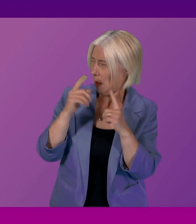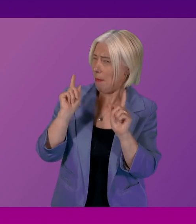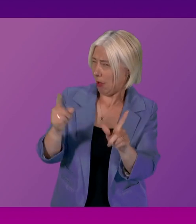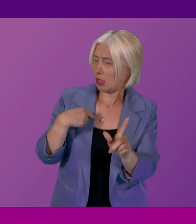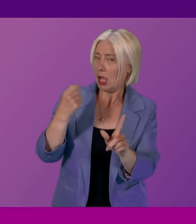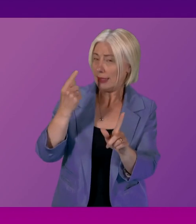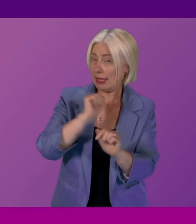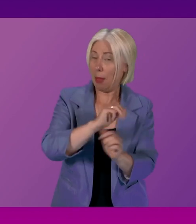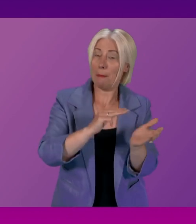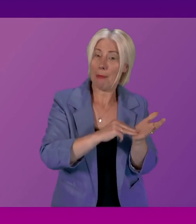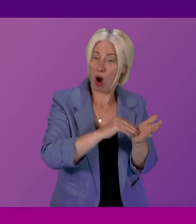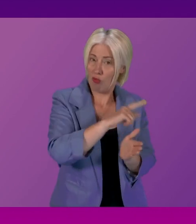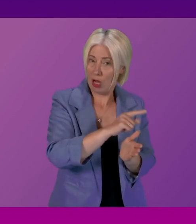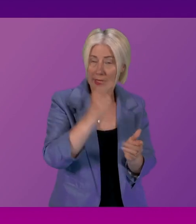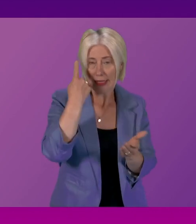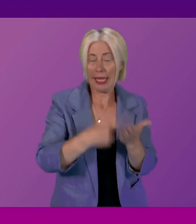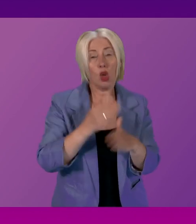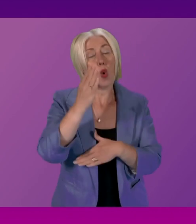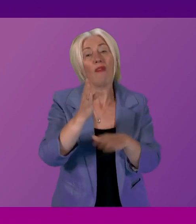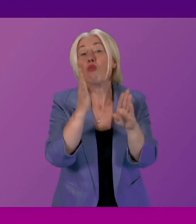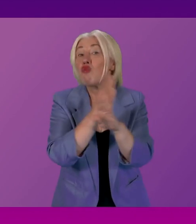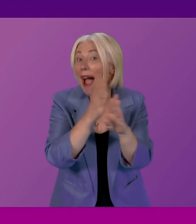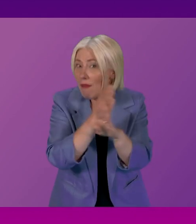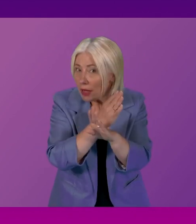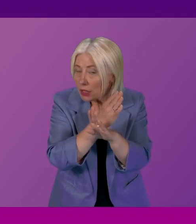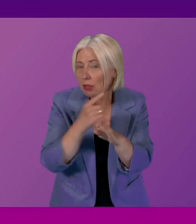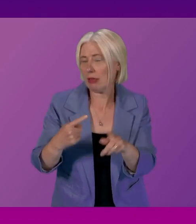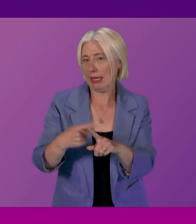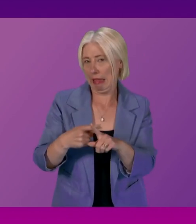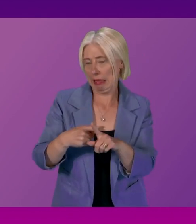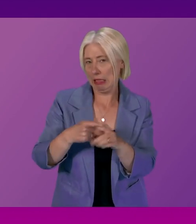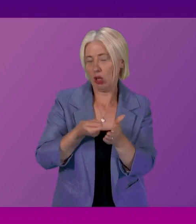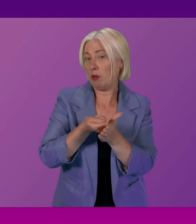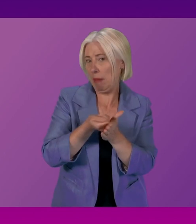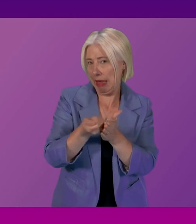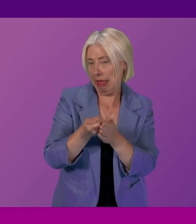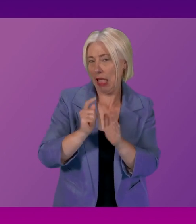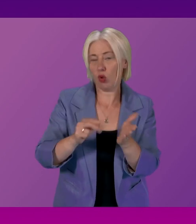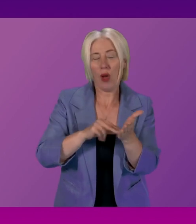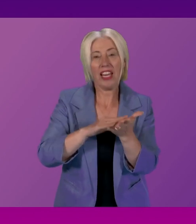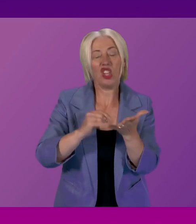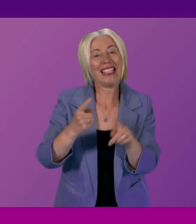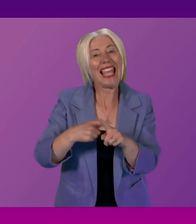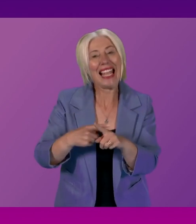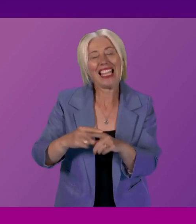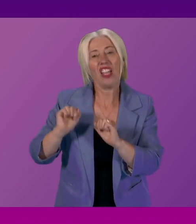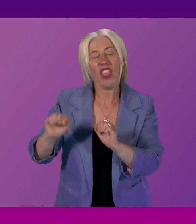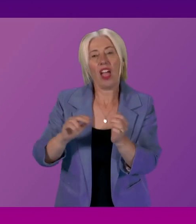went for private treatment in England, but NHS services in England have been impacted,